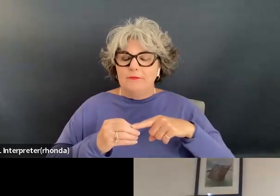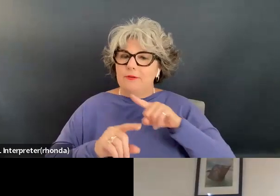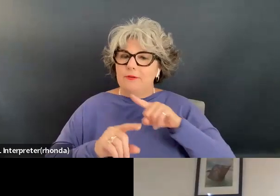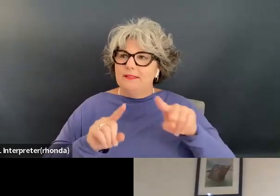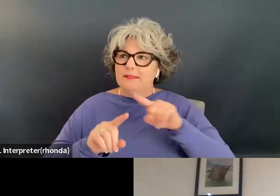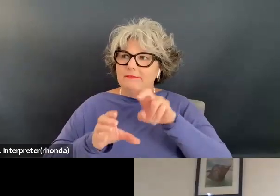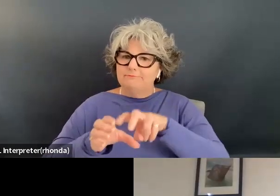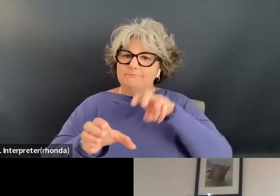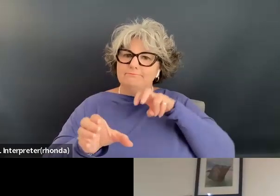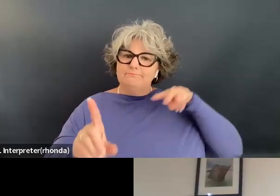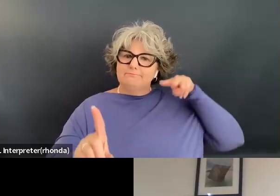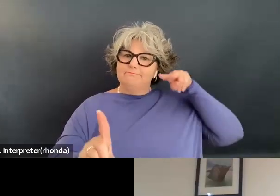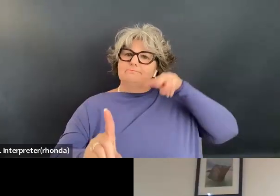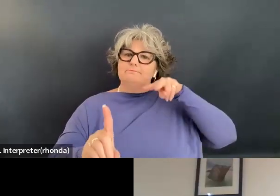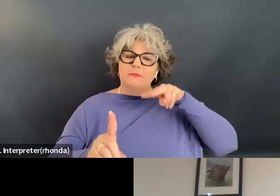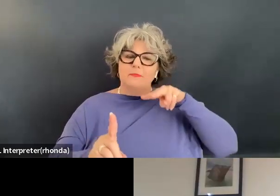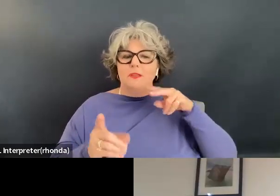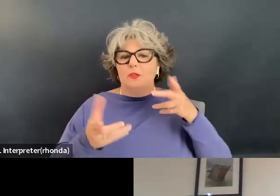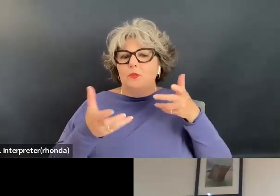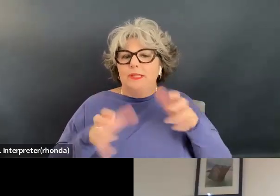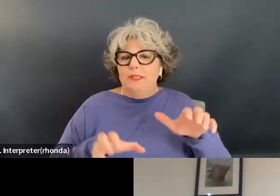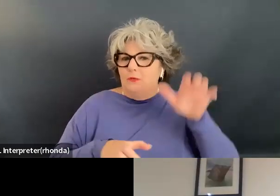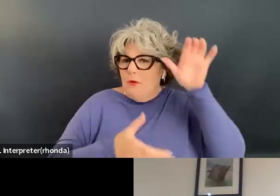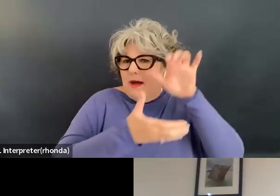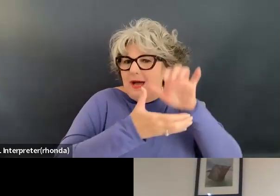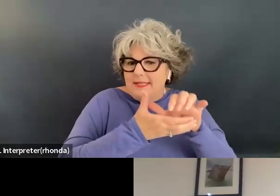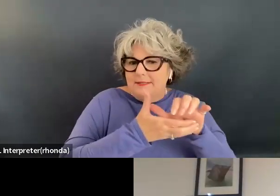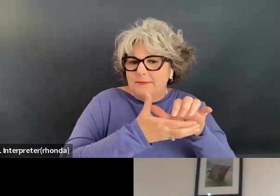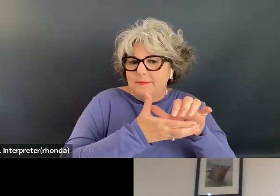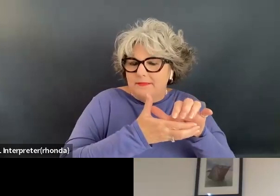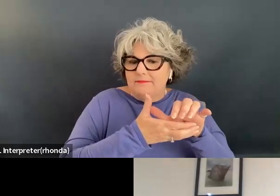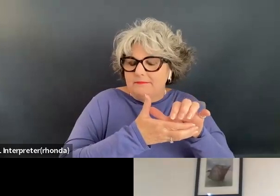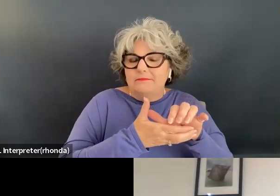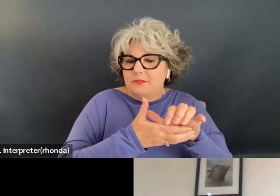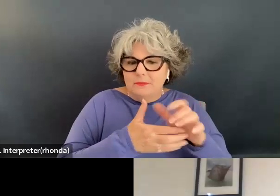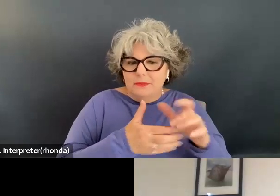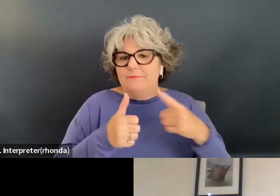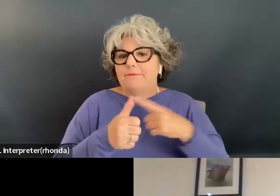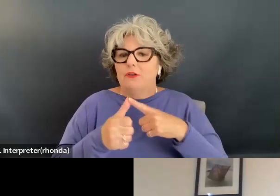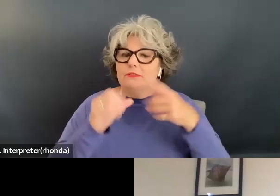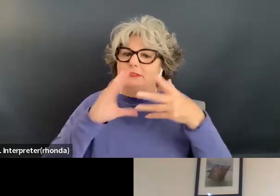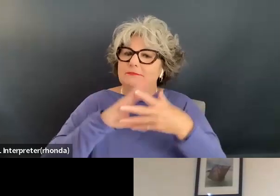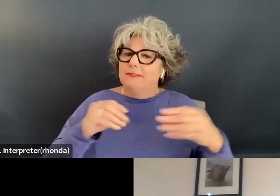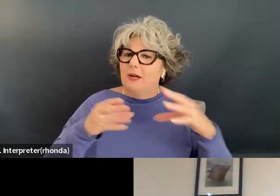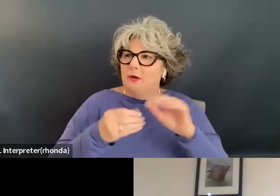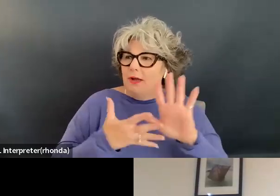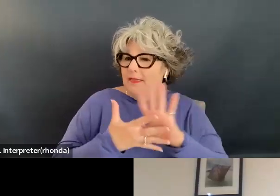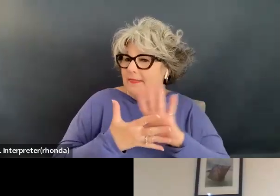We didn't want him to be the first, the narrator of the film. So I wanted to start that